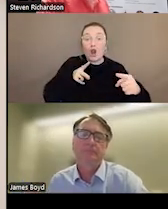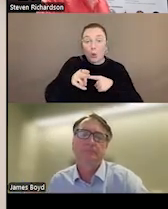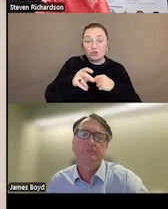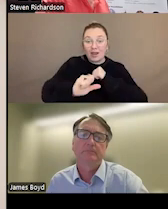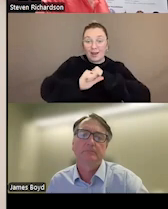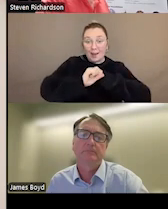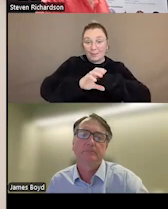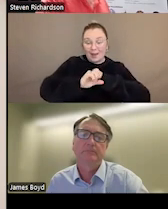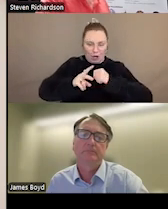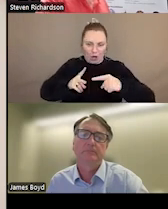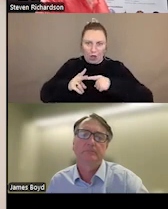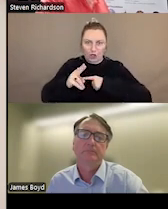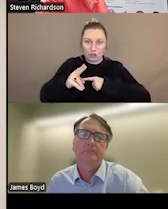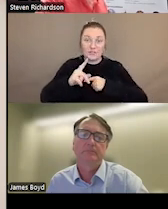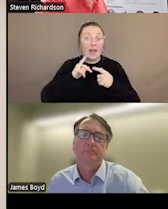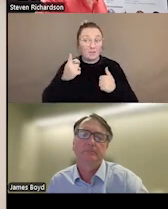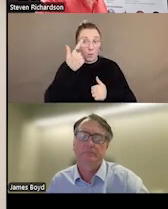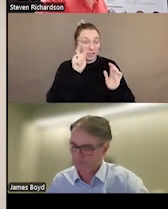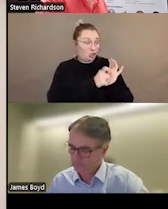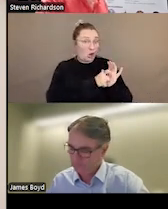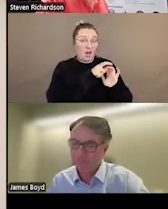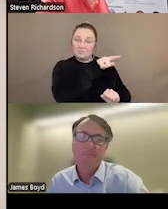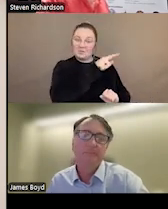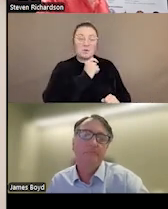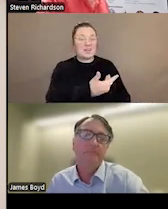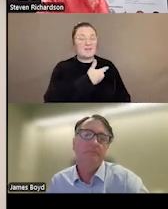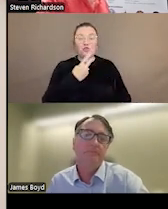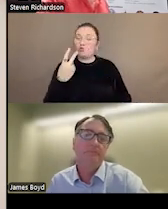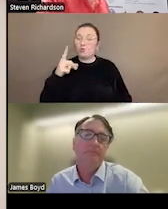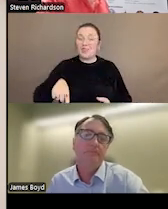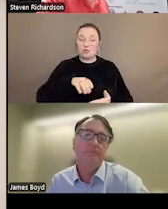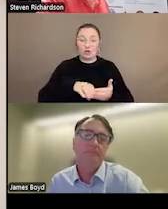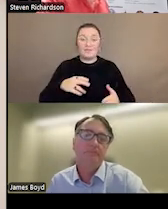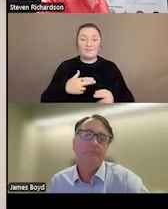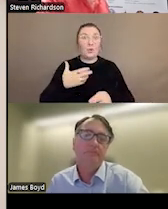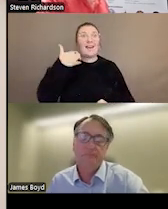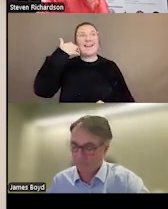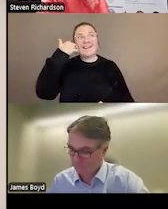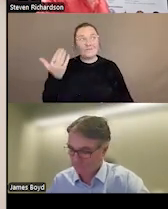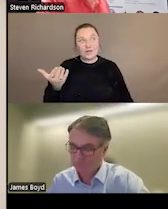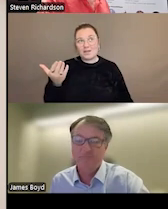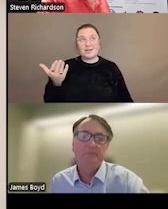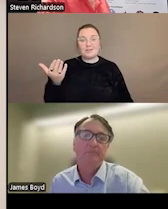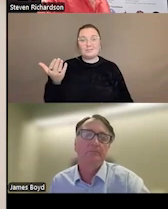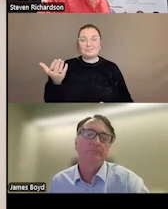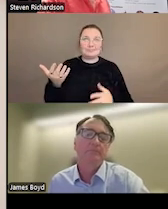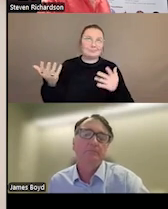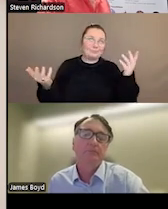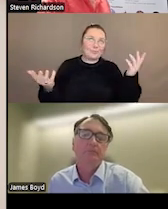"Look, I have a donor that will give me $2000 for every? Is going to match